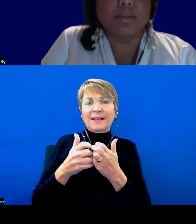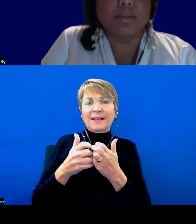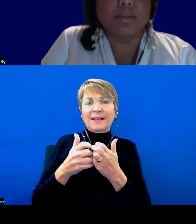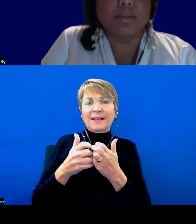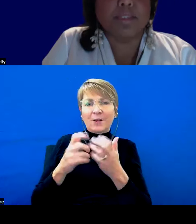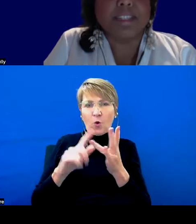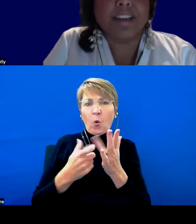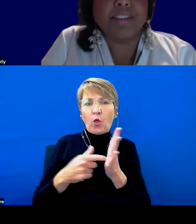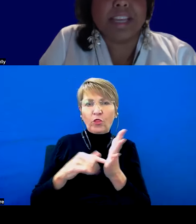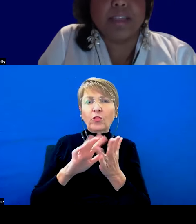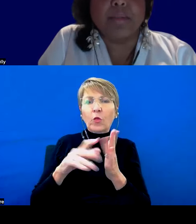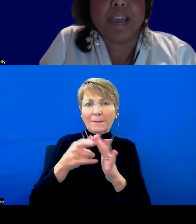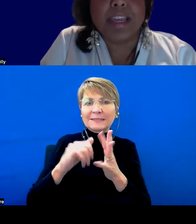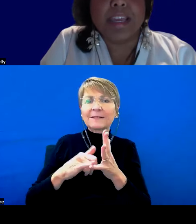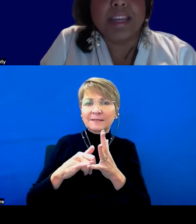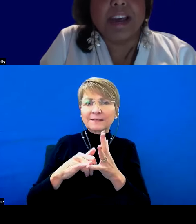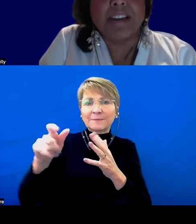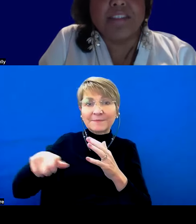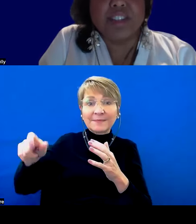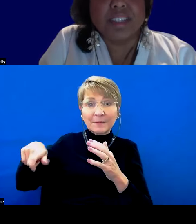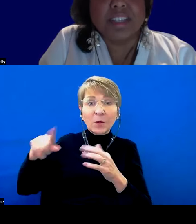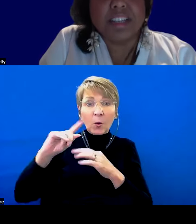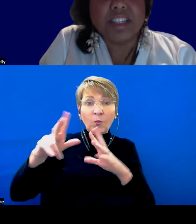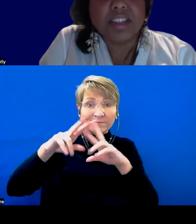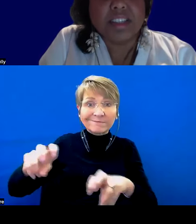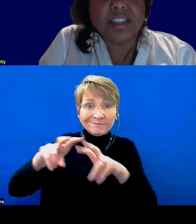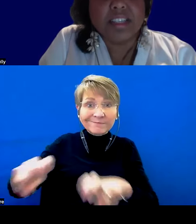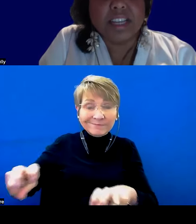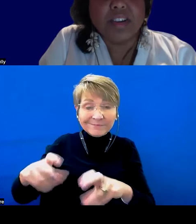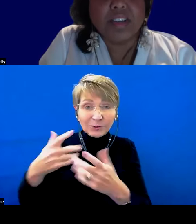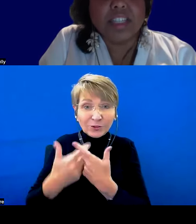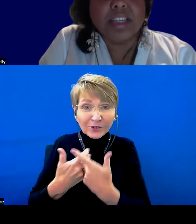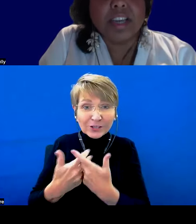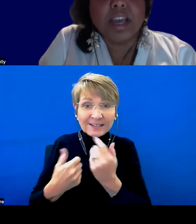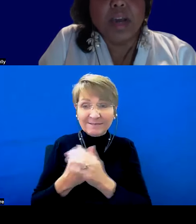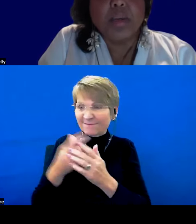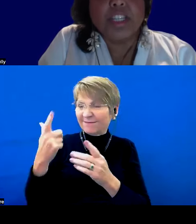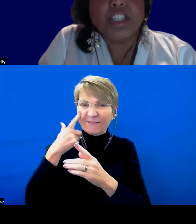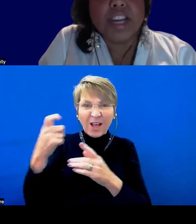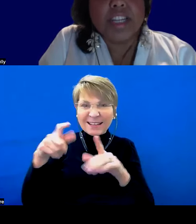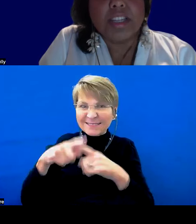Orthoptists have lead the way in artificial intelligence technology which is changing the